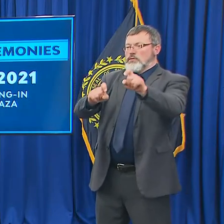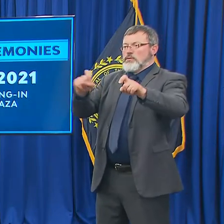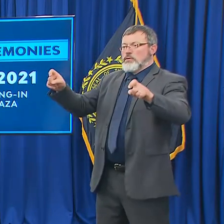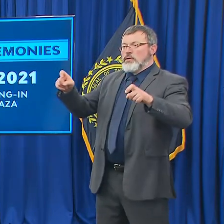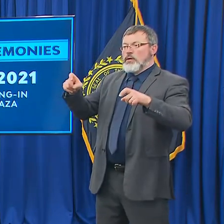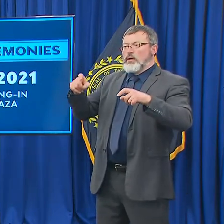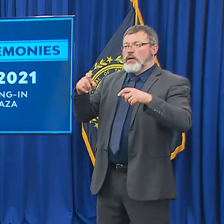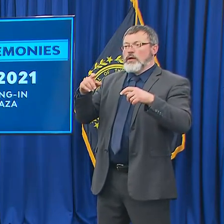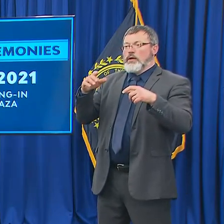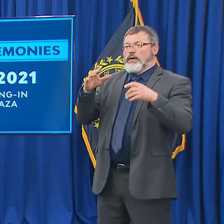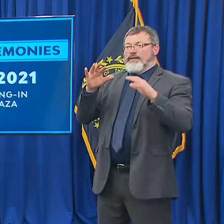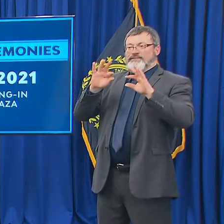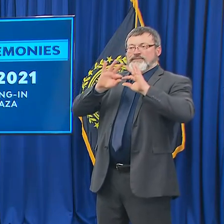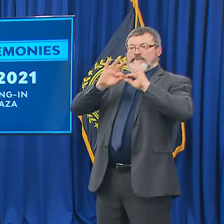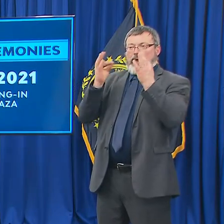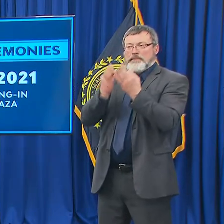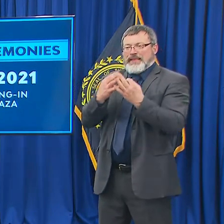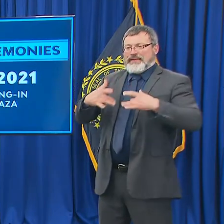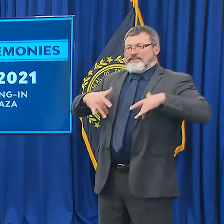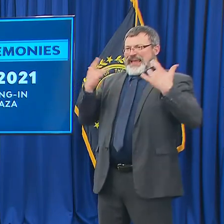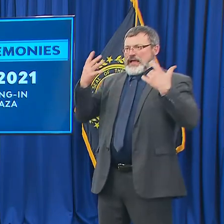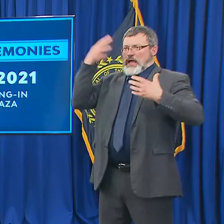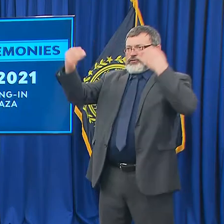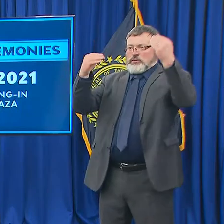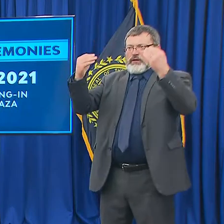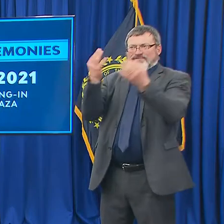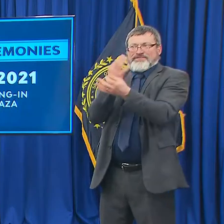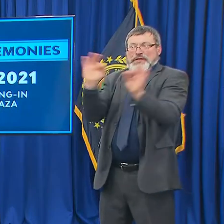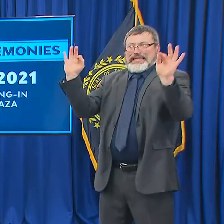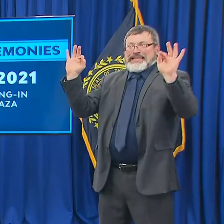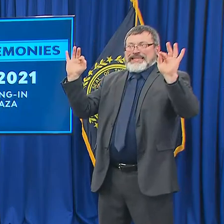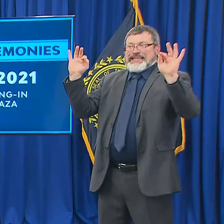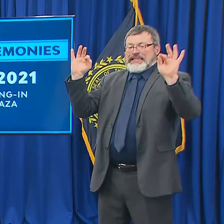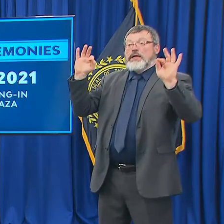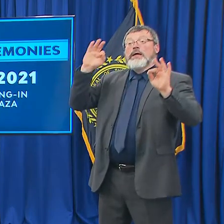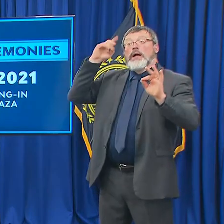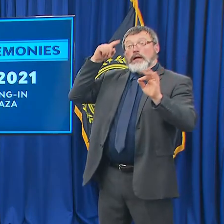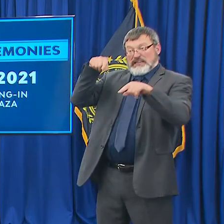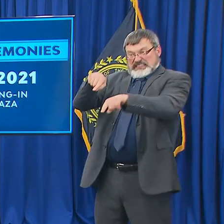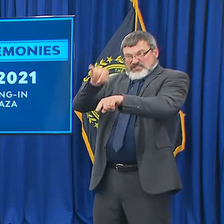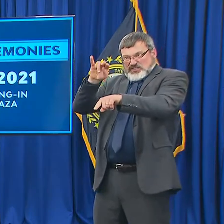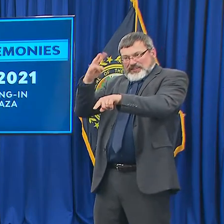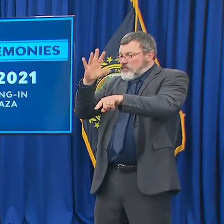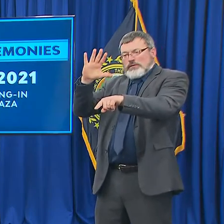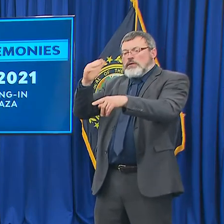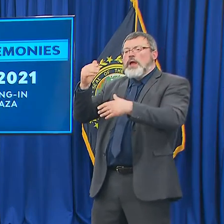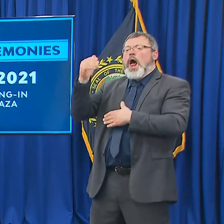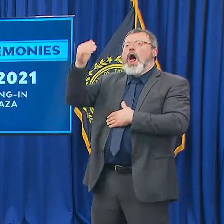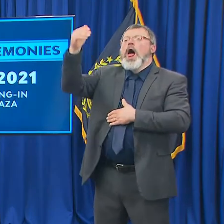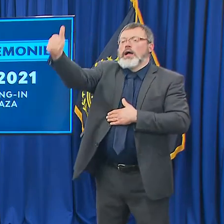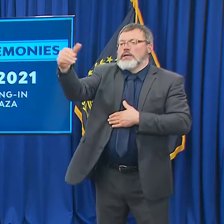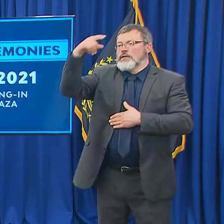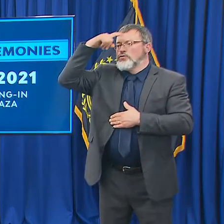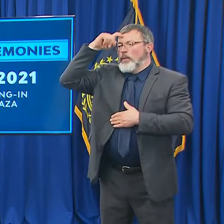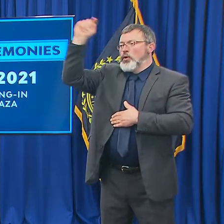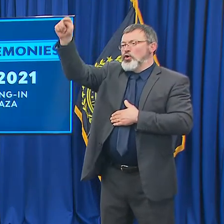might have traditionally been a big single celebration and really bring it across the state. Hopefully this summer when we come out of this.